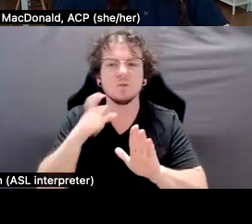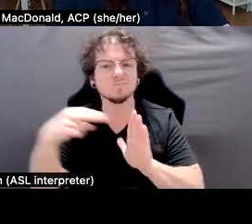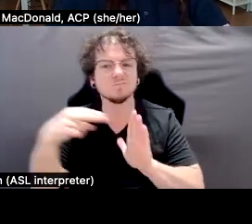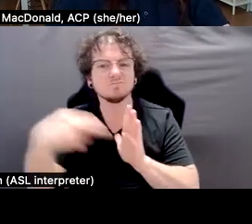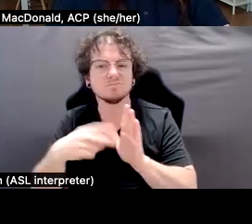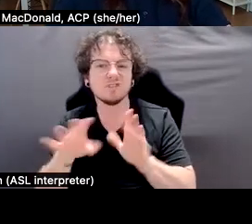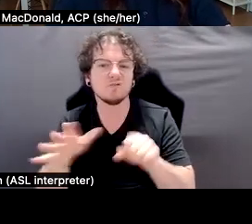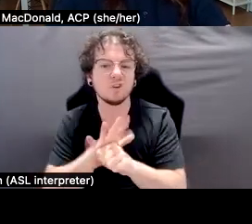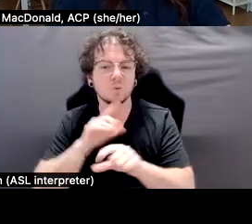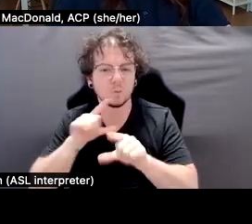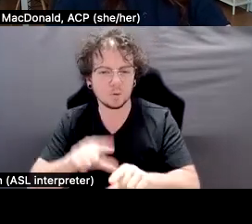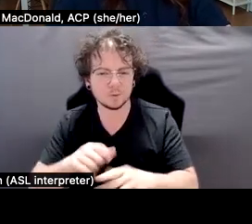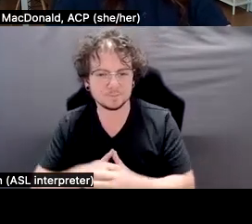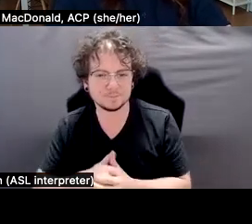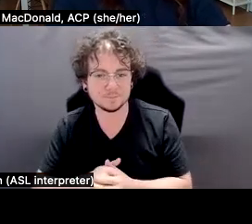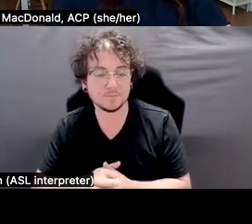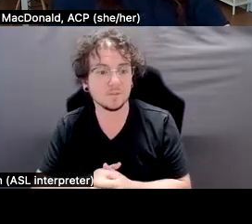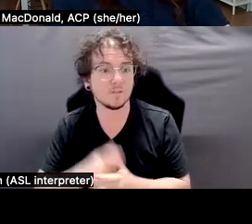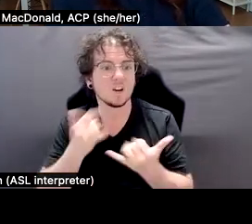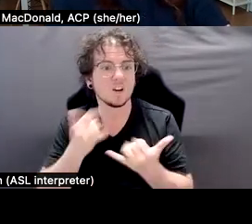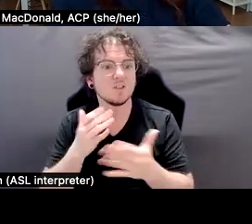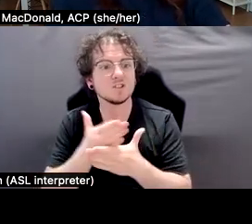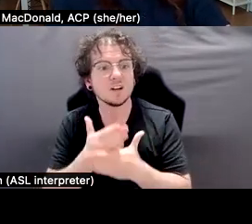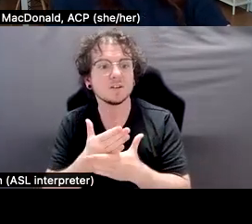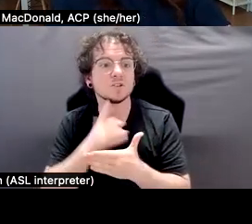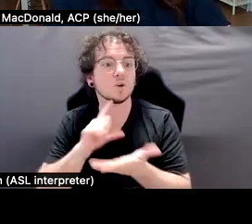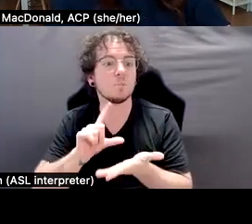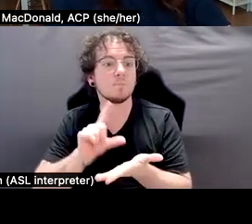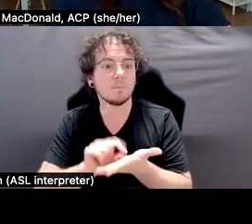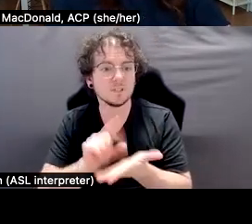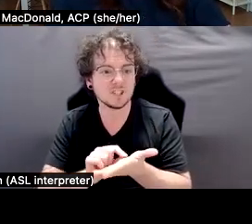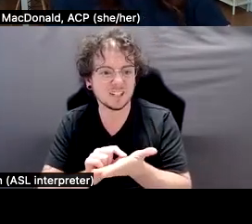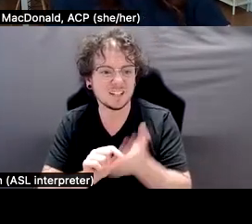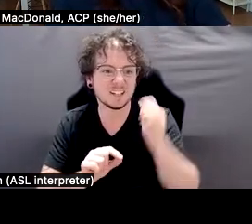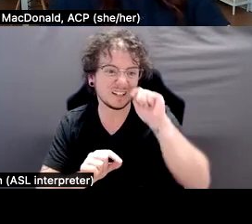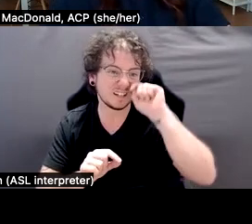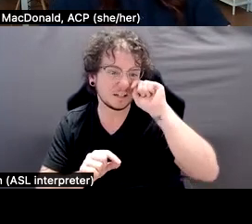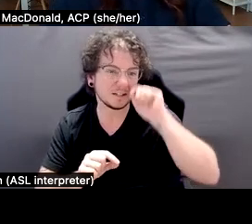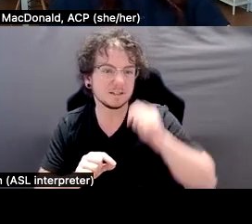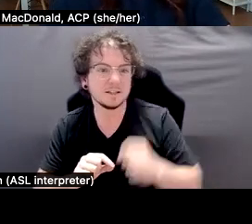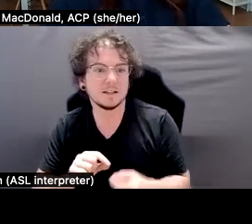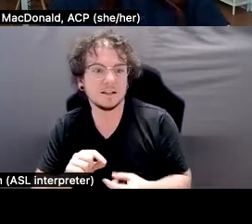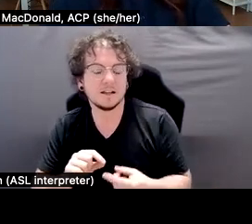I'll just share that publishers or VP publishing at Canadian owned firms saw an average salary